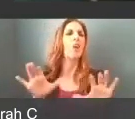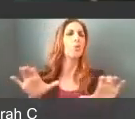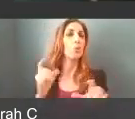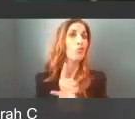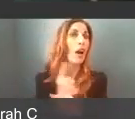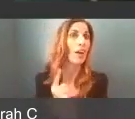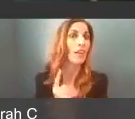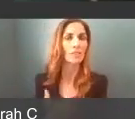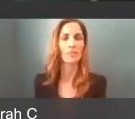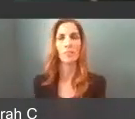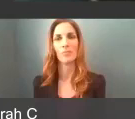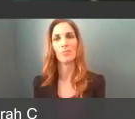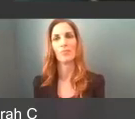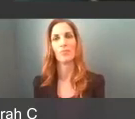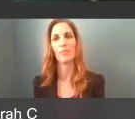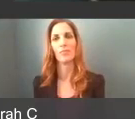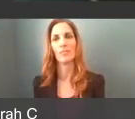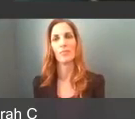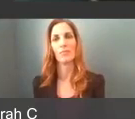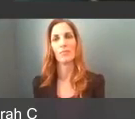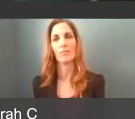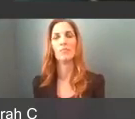[Commissioner Arkoosh] Well I can tell you how, what happens at the County, and again,